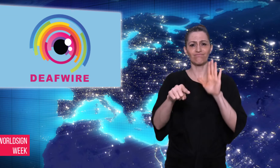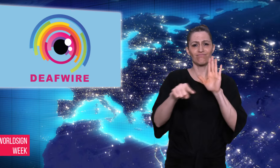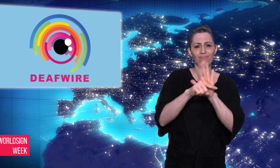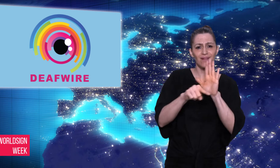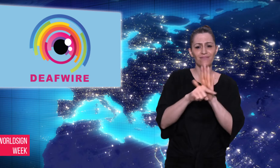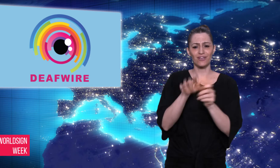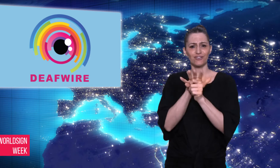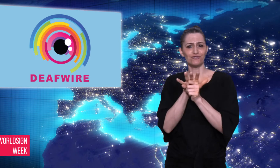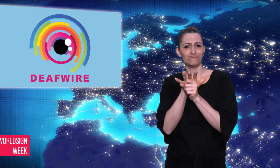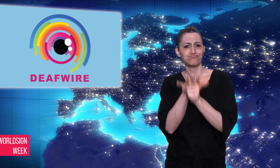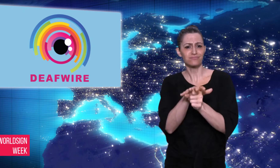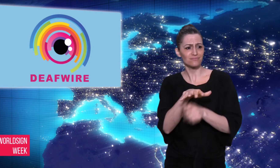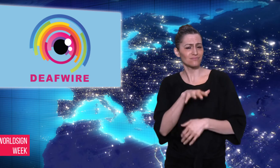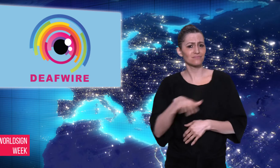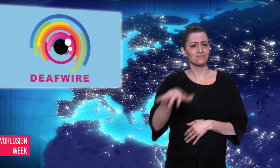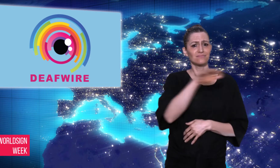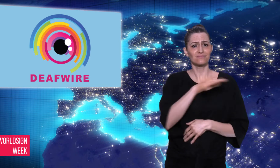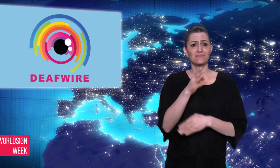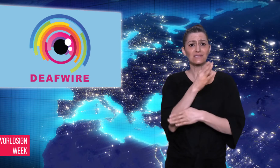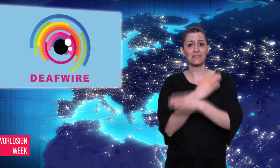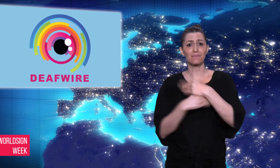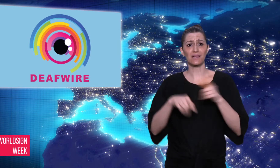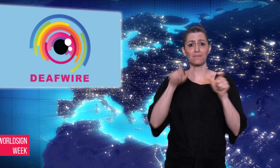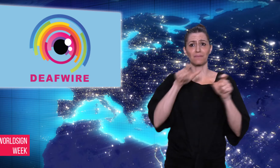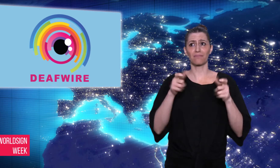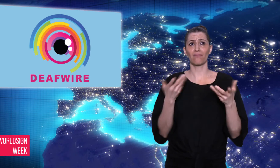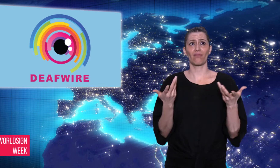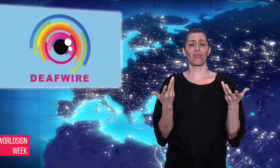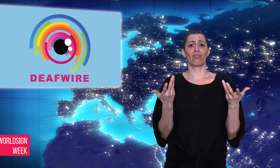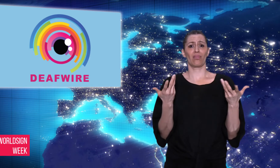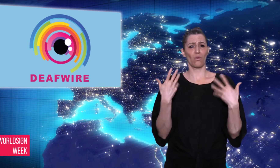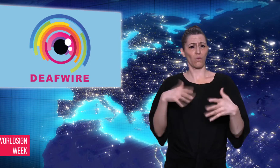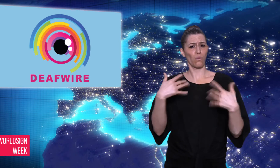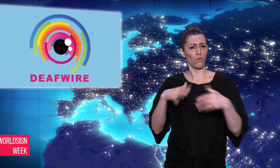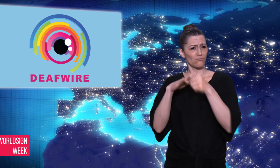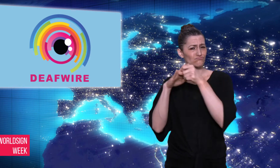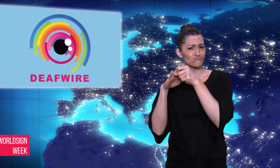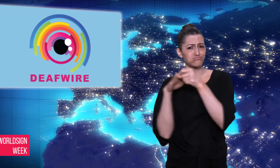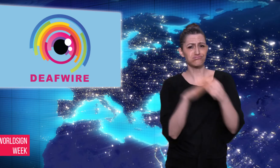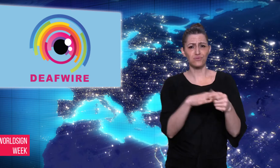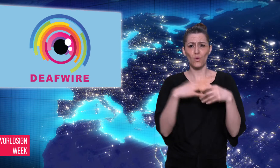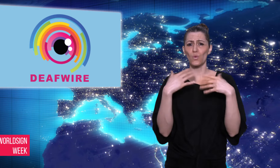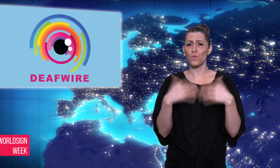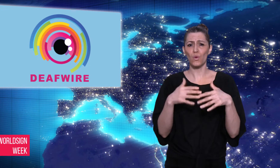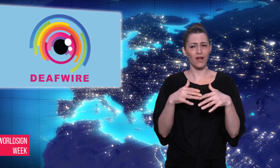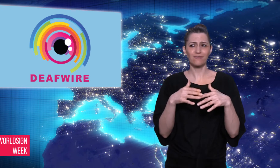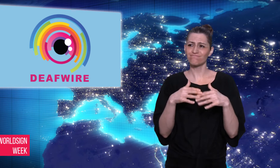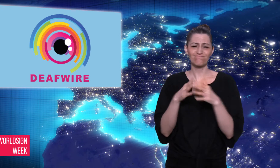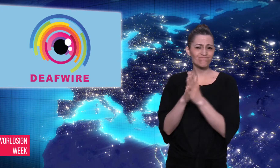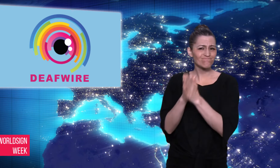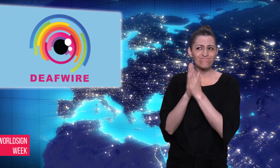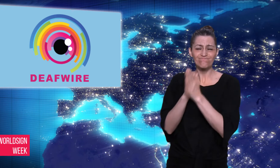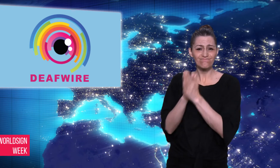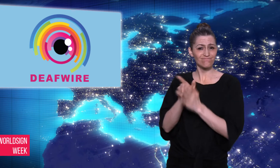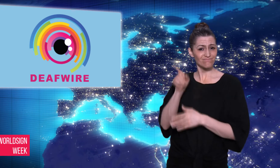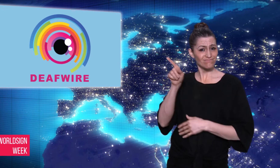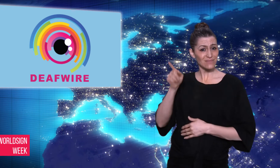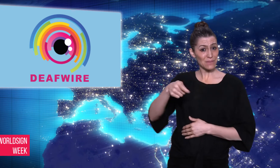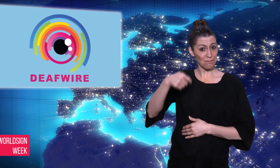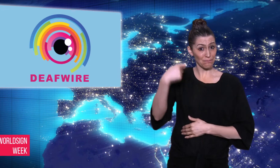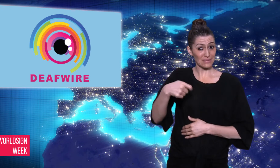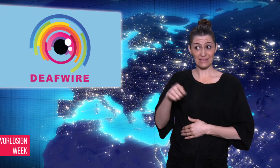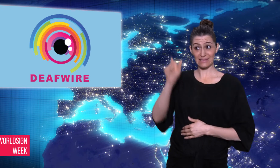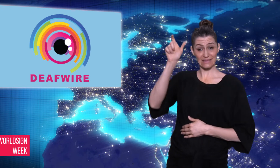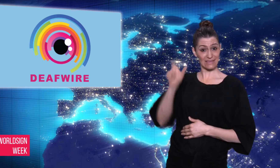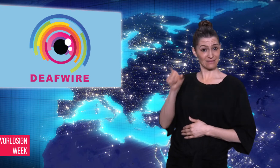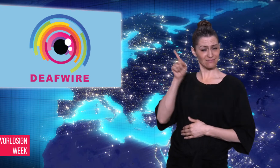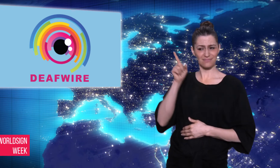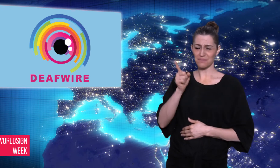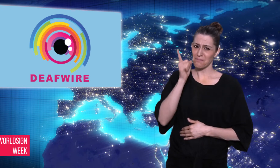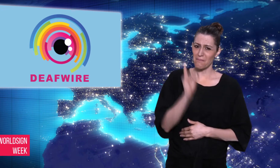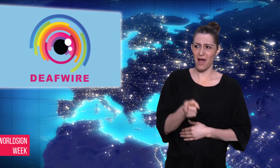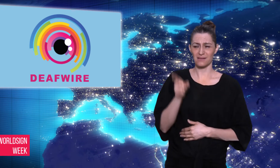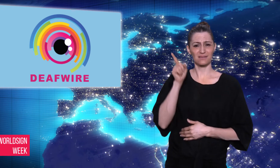Ghana Blind Union felt that he needed to do more to reduce